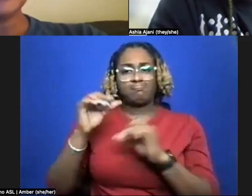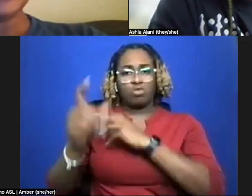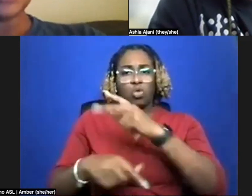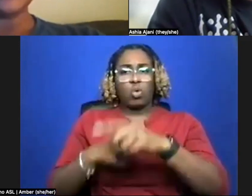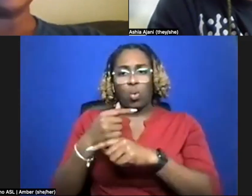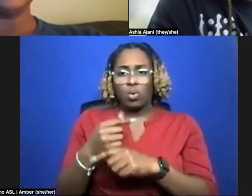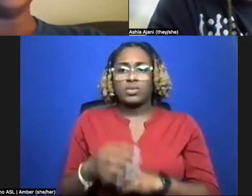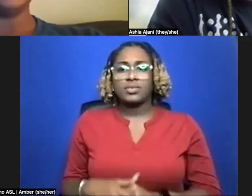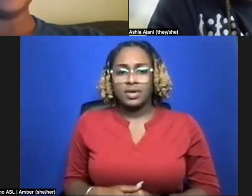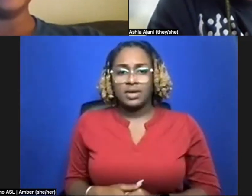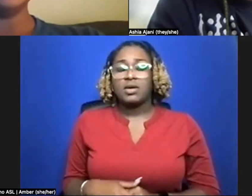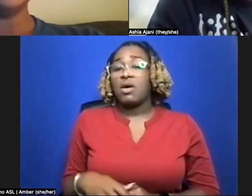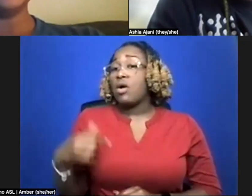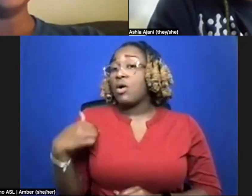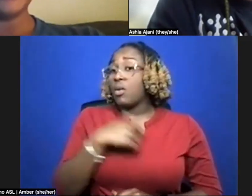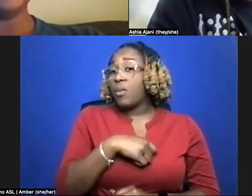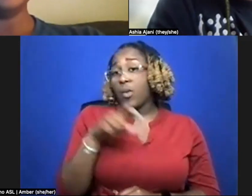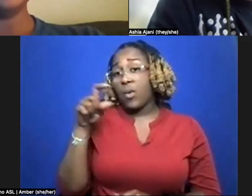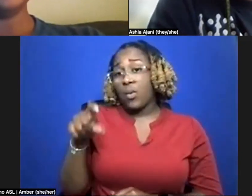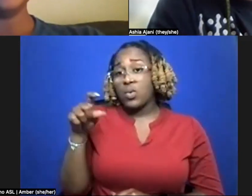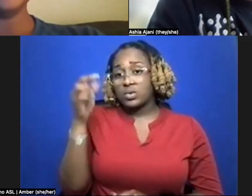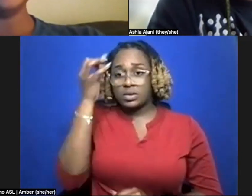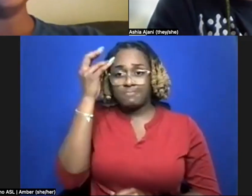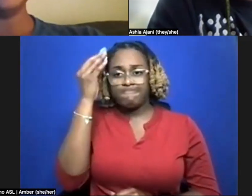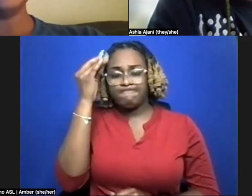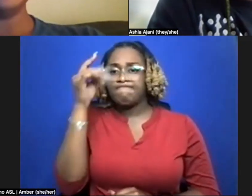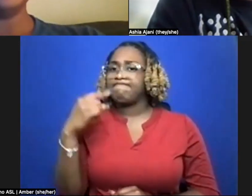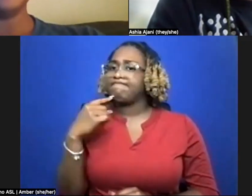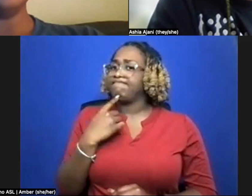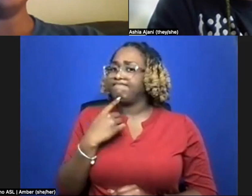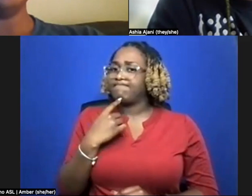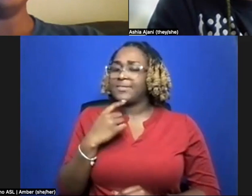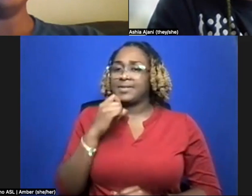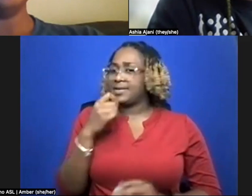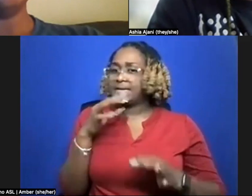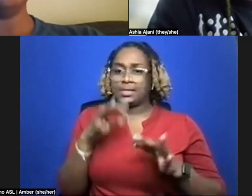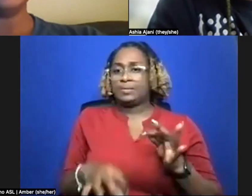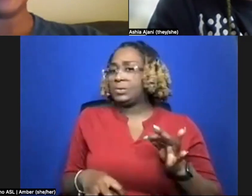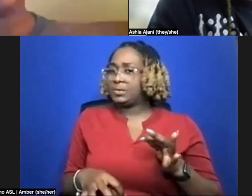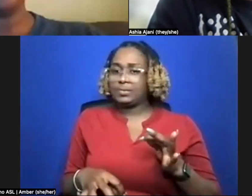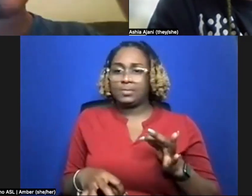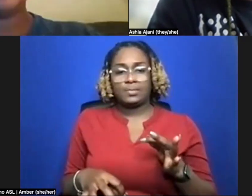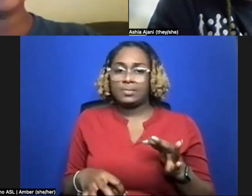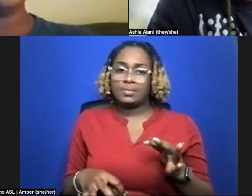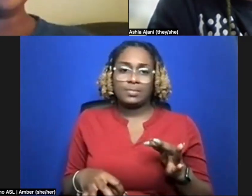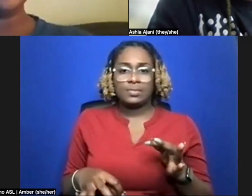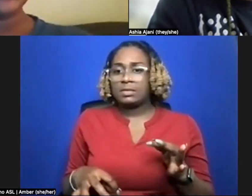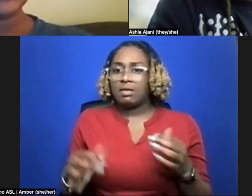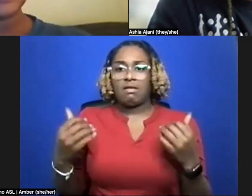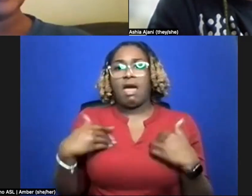really take seriously that that does not, does not simply—just having governmental agencies do it,